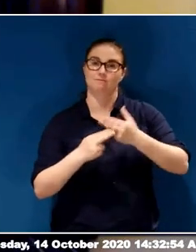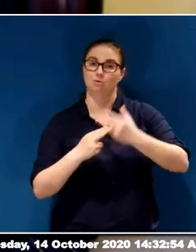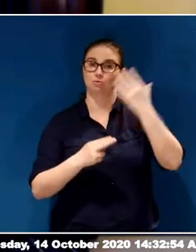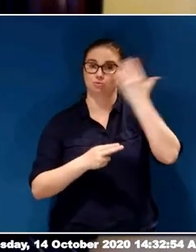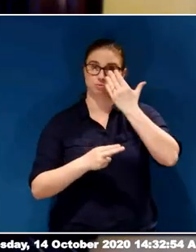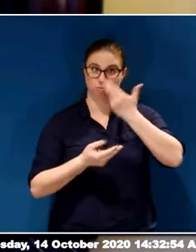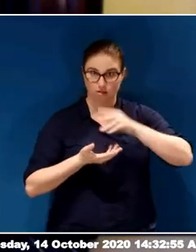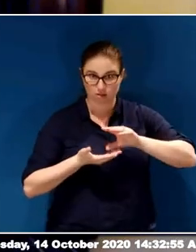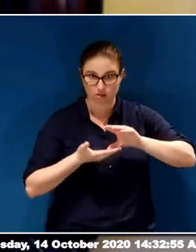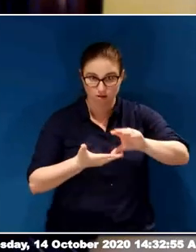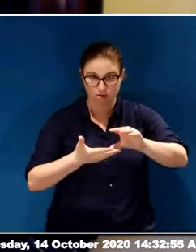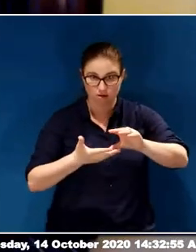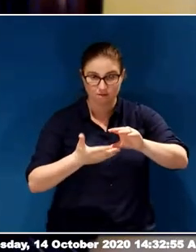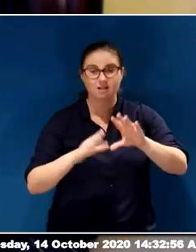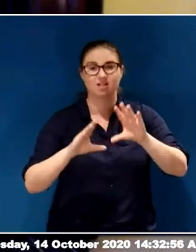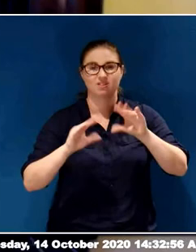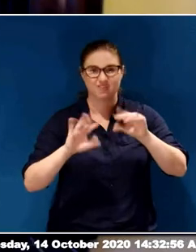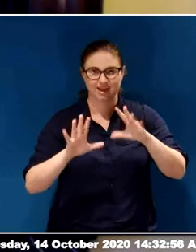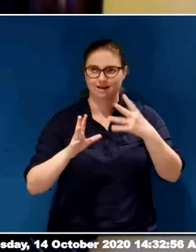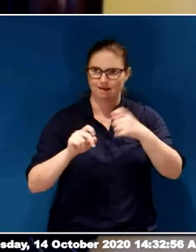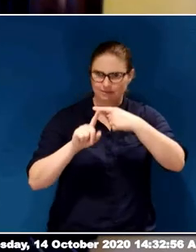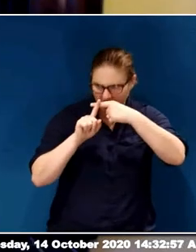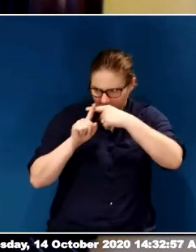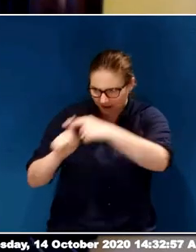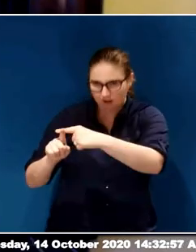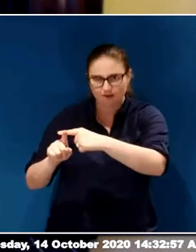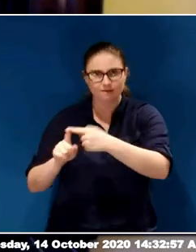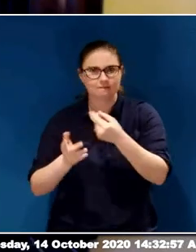All of these create gaps.